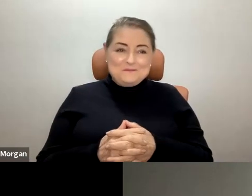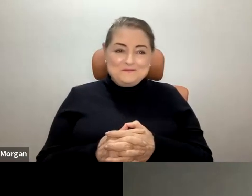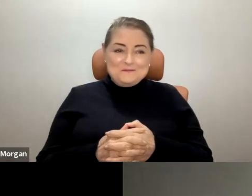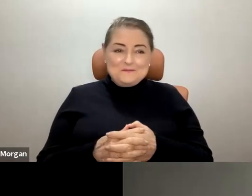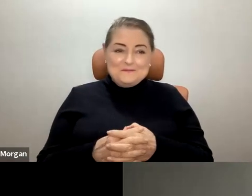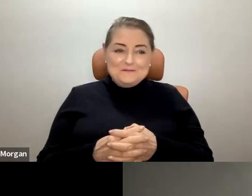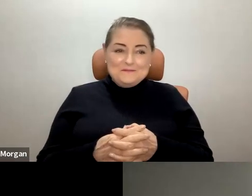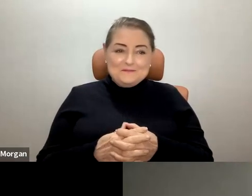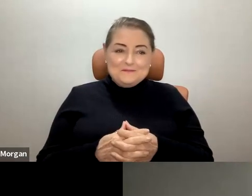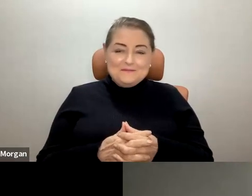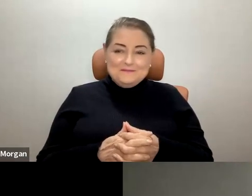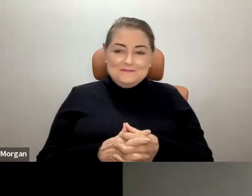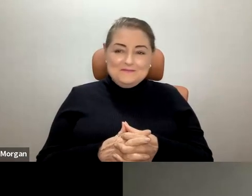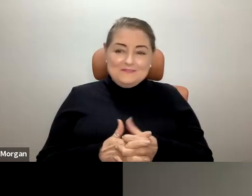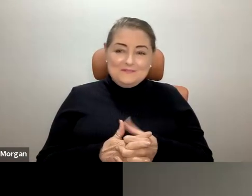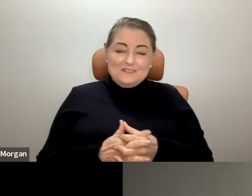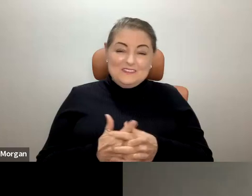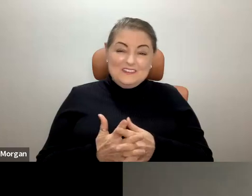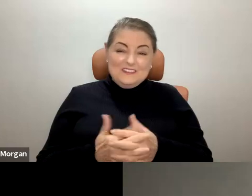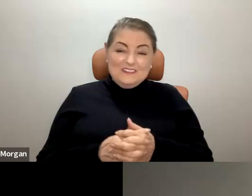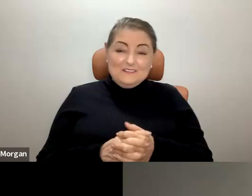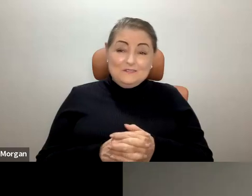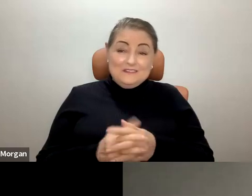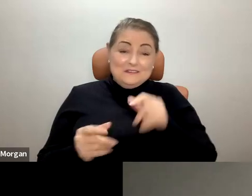I mean, even in the hiring freeze,